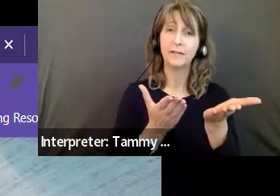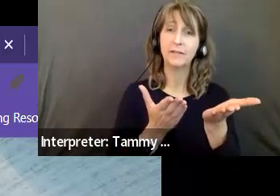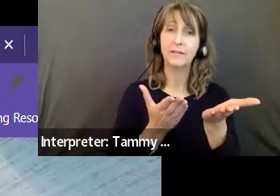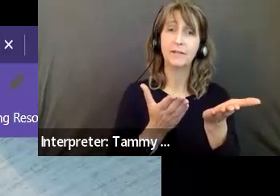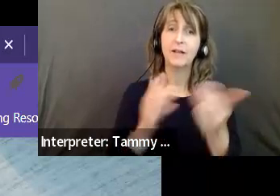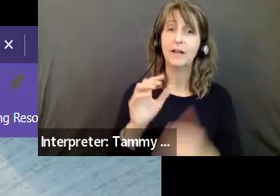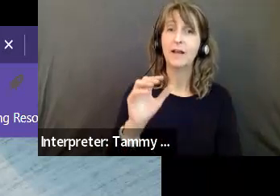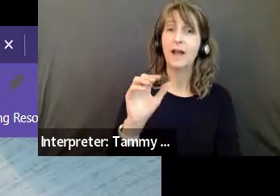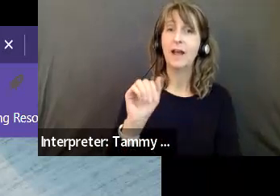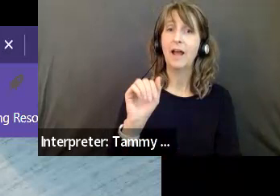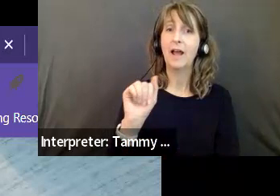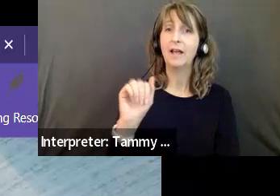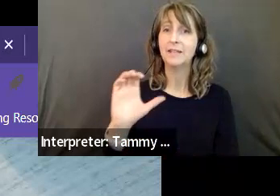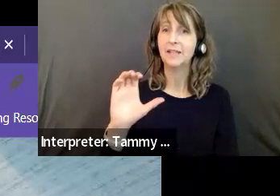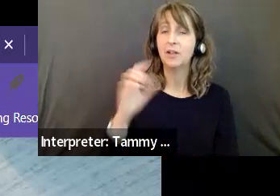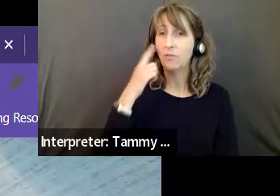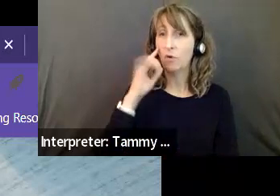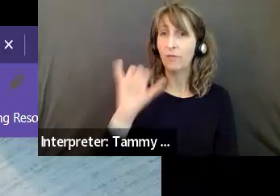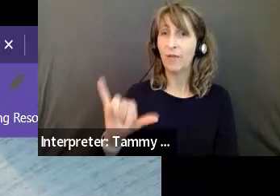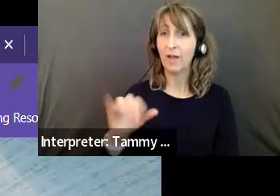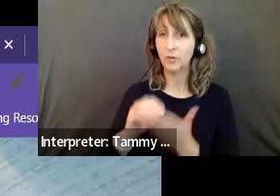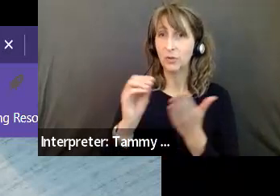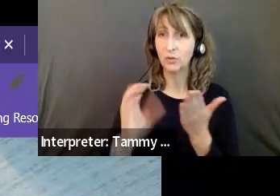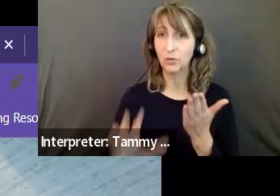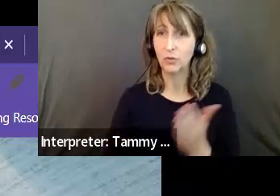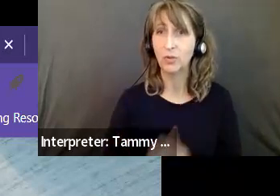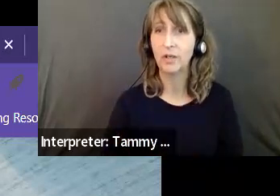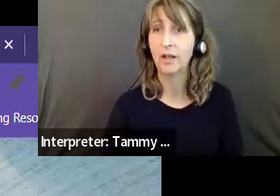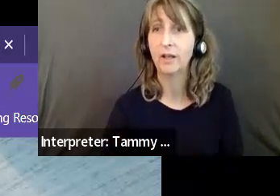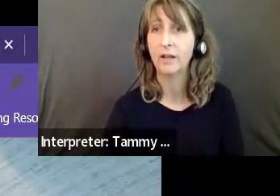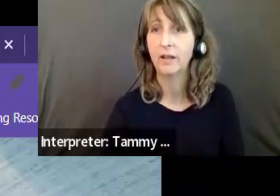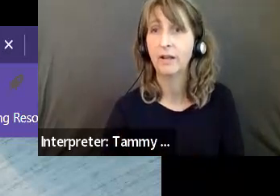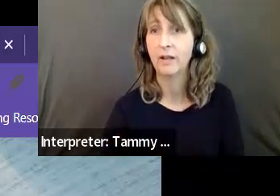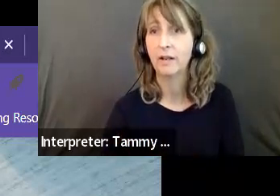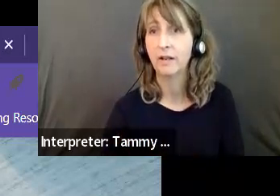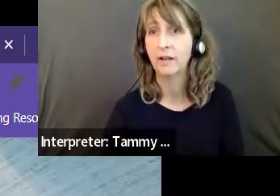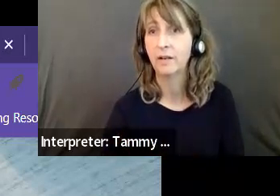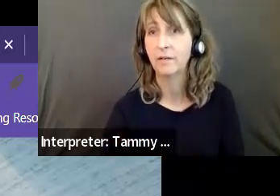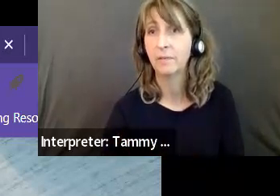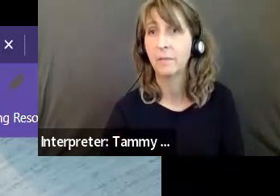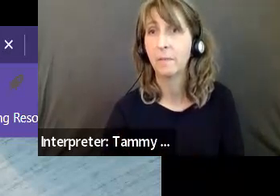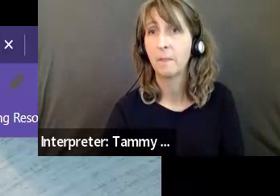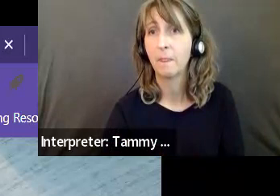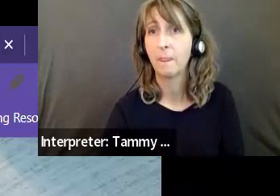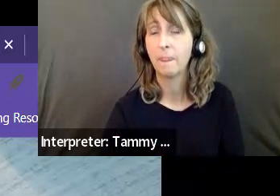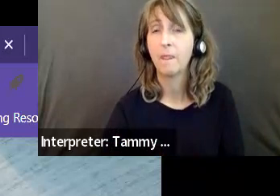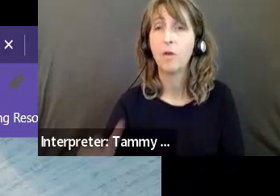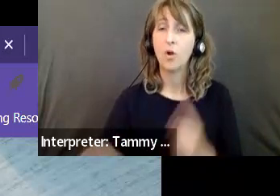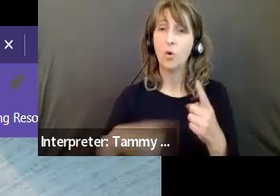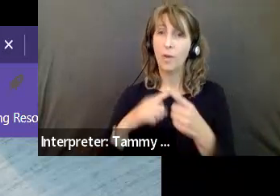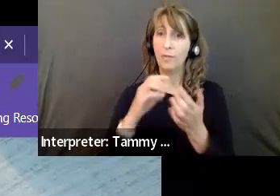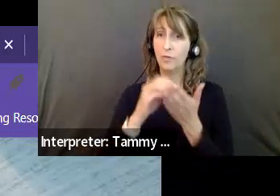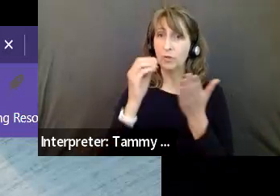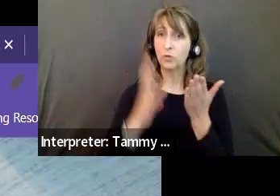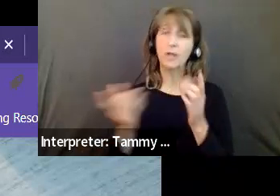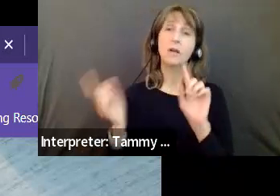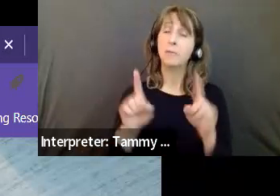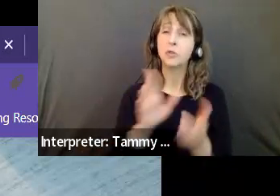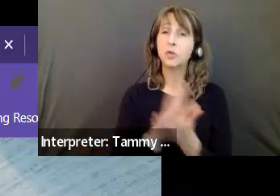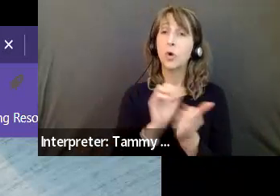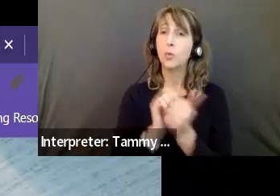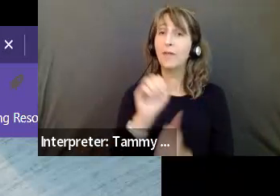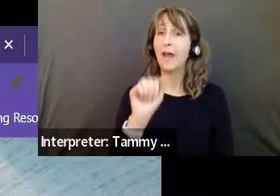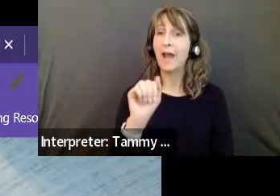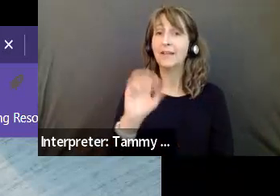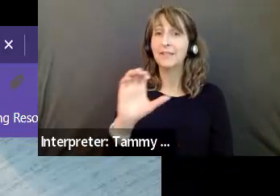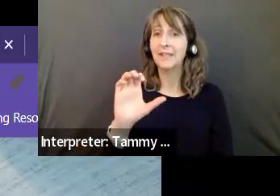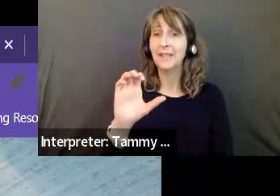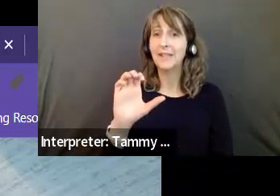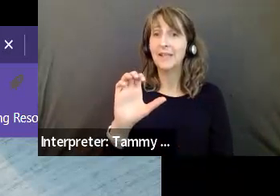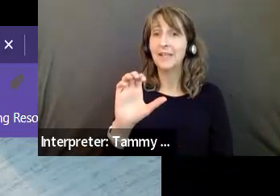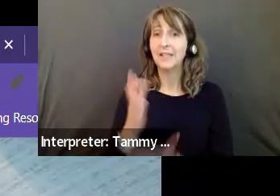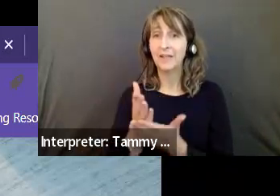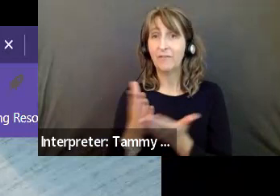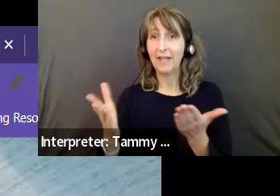Now when students come to school. With their AAC device already like designated and the school system did not.